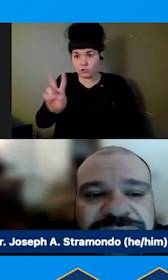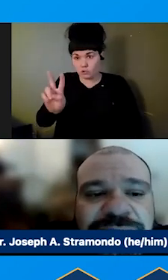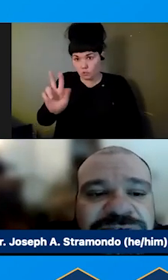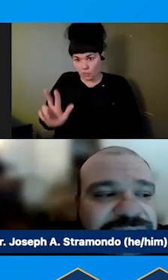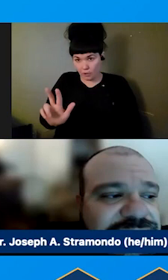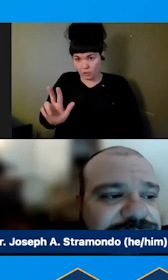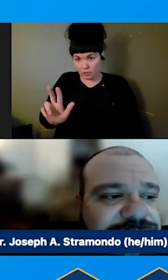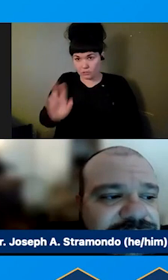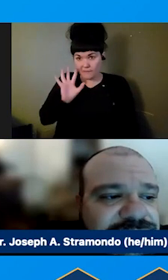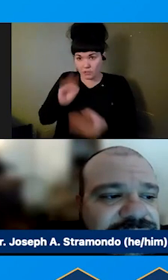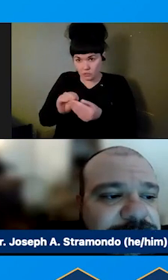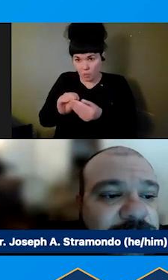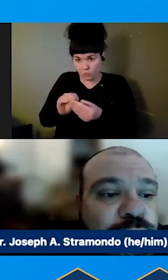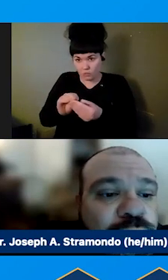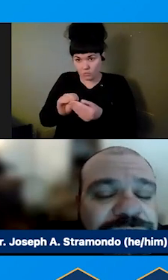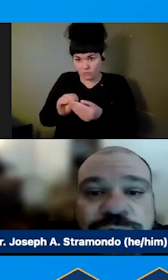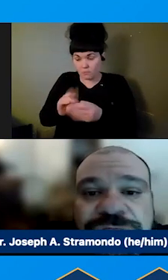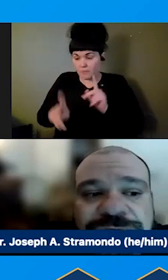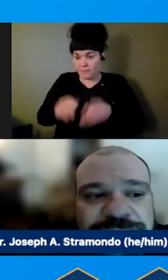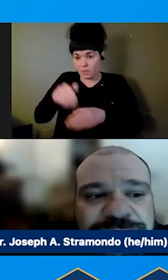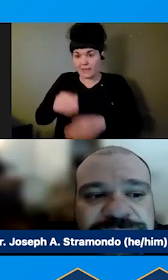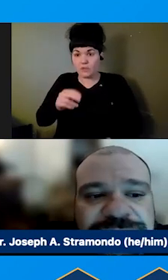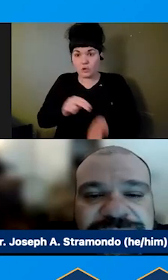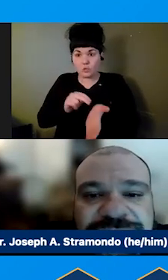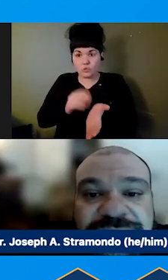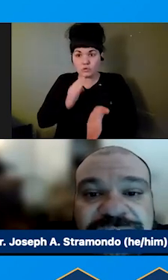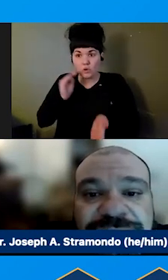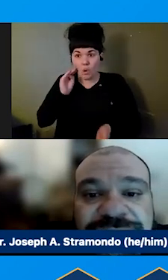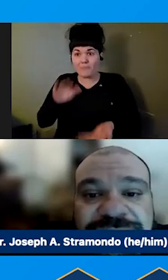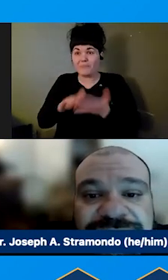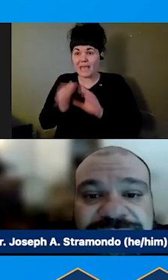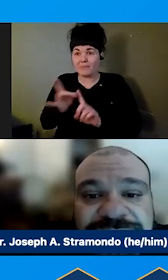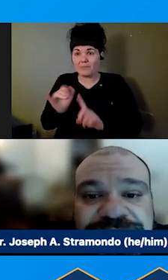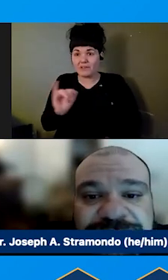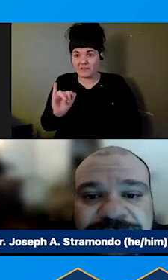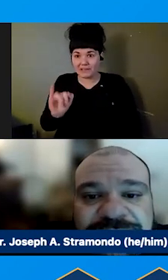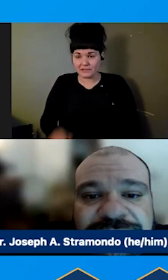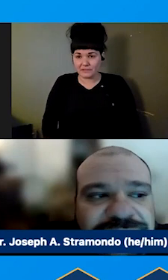in this nursing home became infected and about one-fourth of those dieded from the disease.